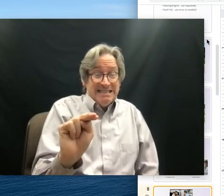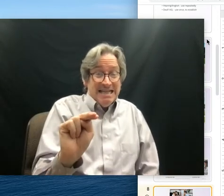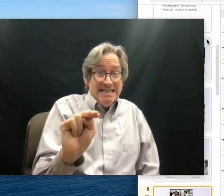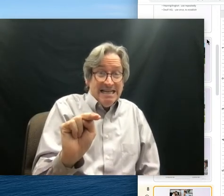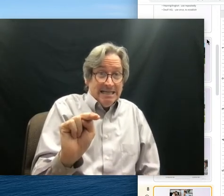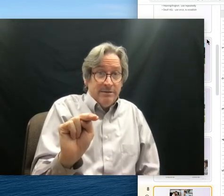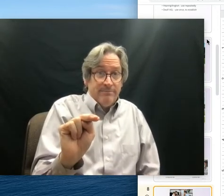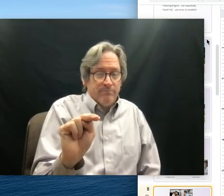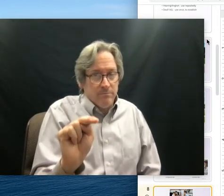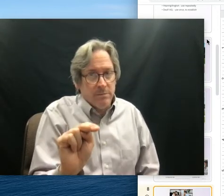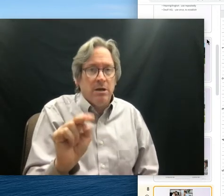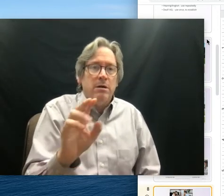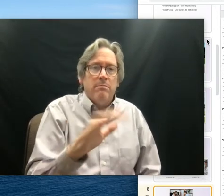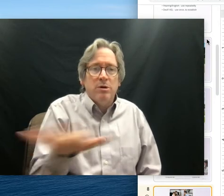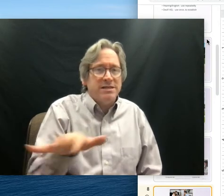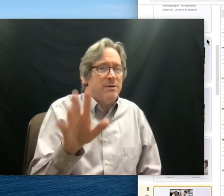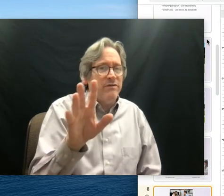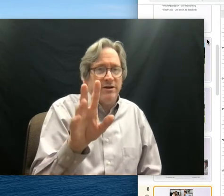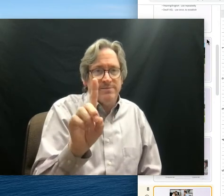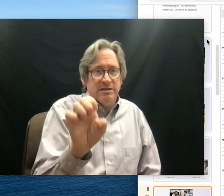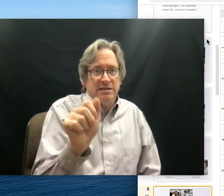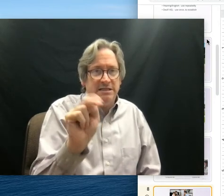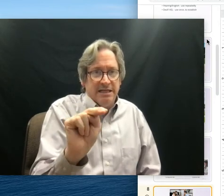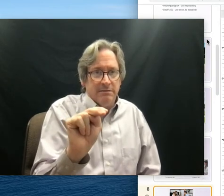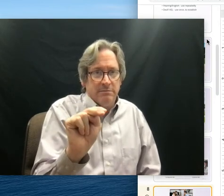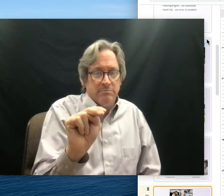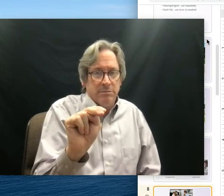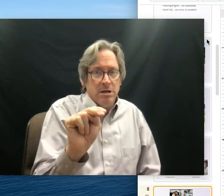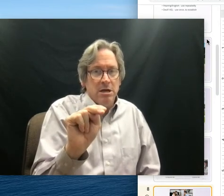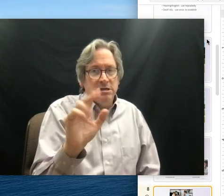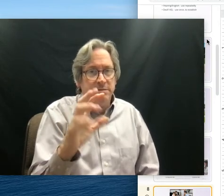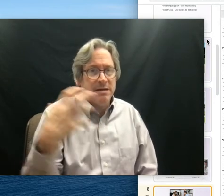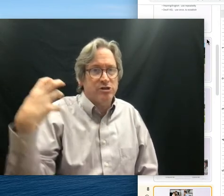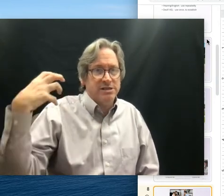the dean most the time we fingerspell d sometimes you'll see